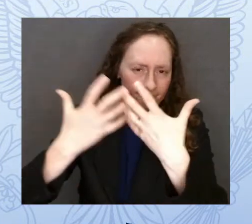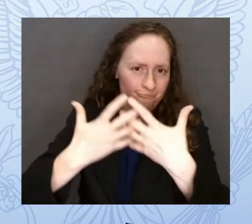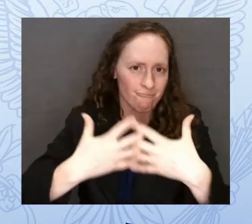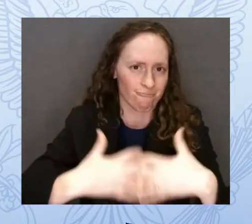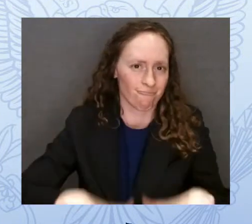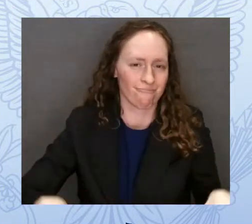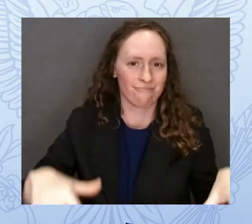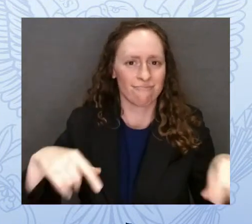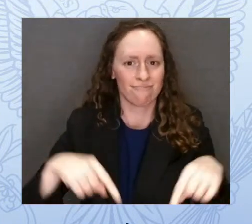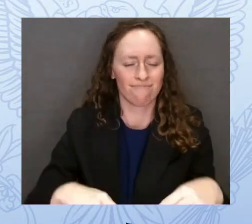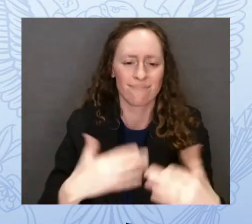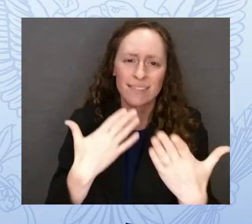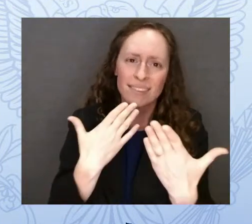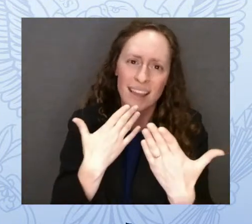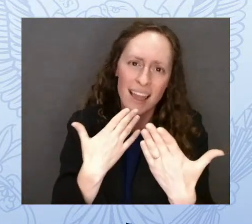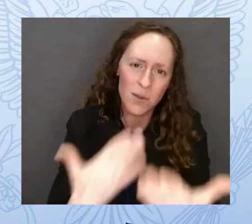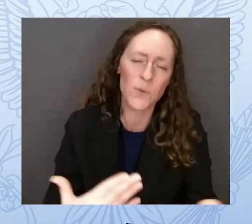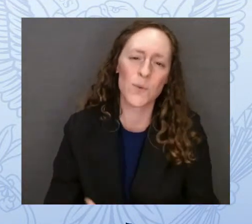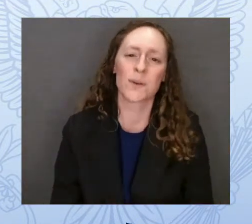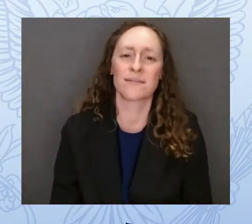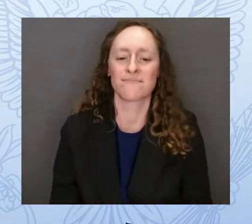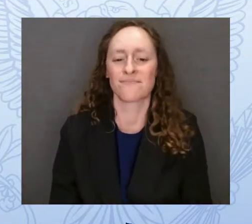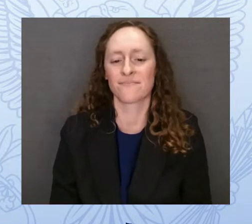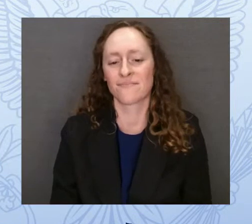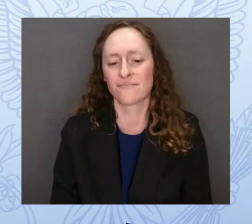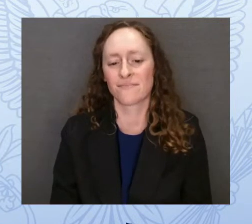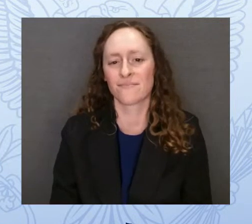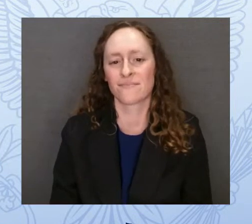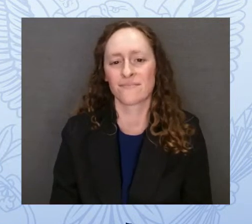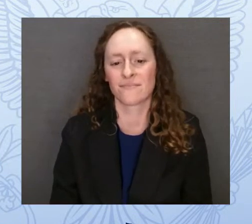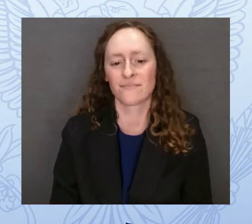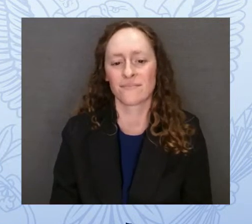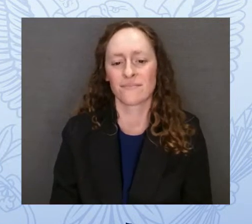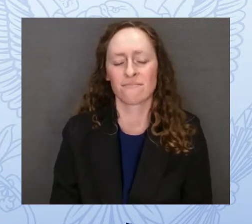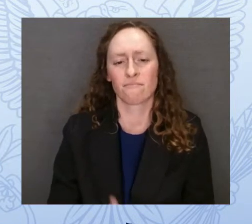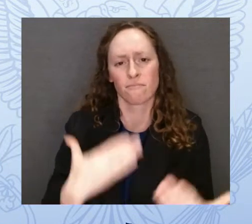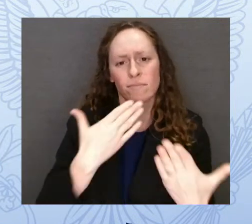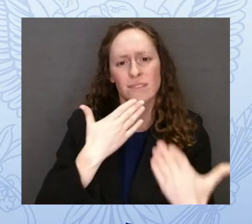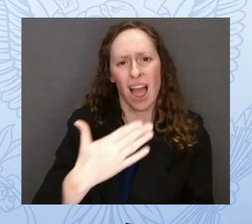Thank you for bringing your talent, thoughtfulness and innovation to this project.